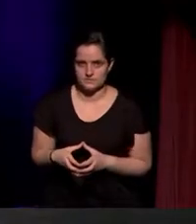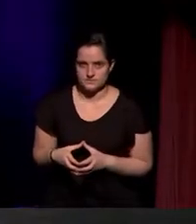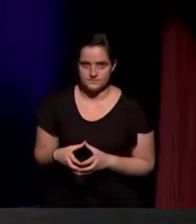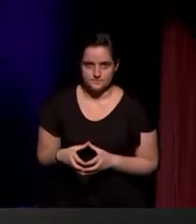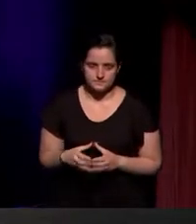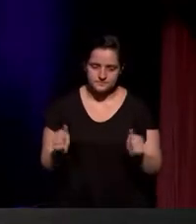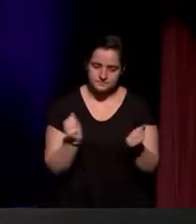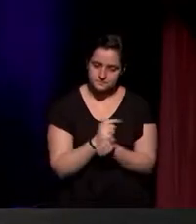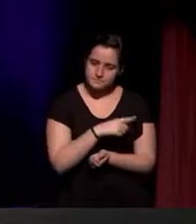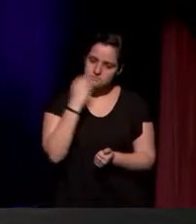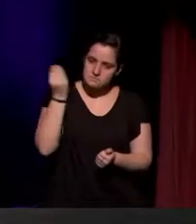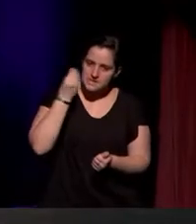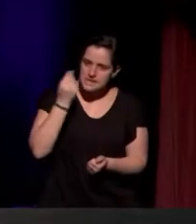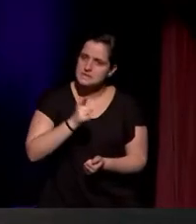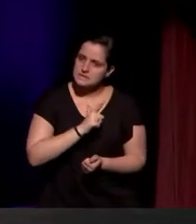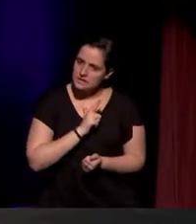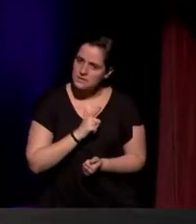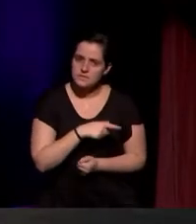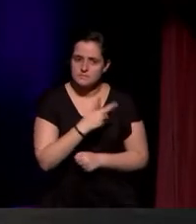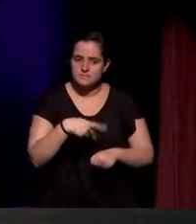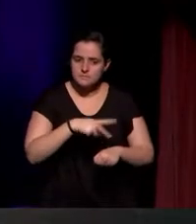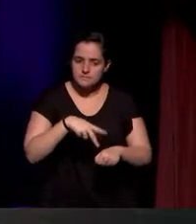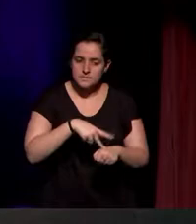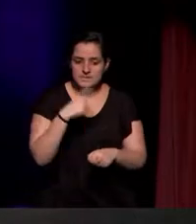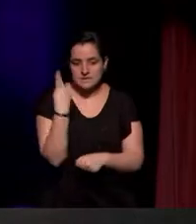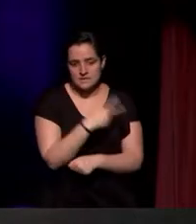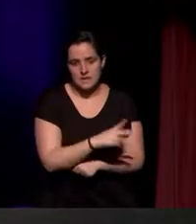that they have of the countries from which they came.